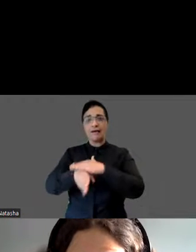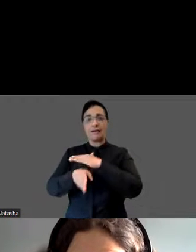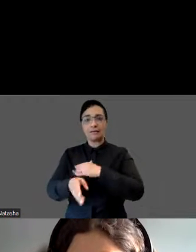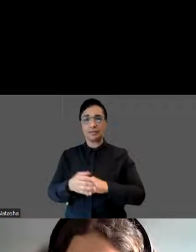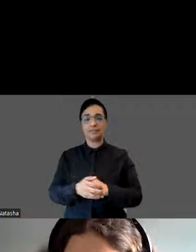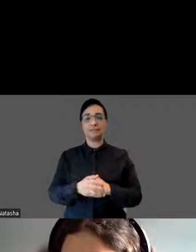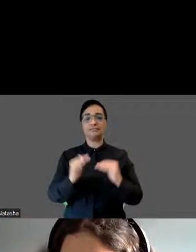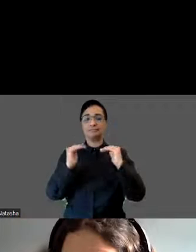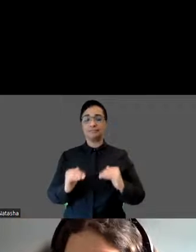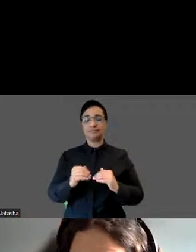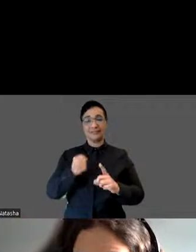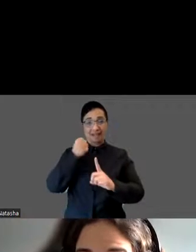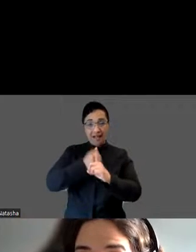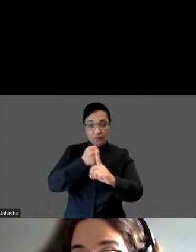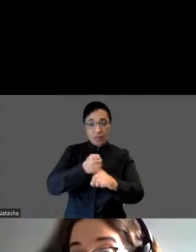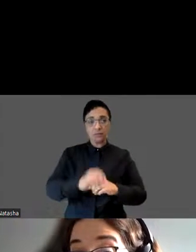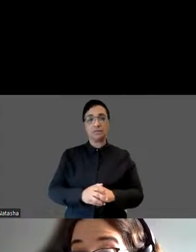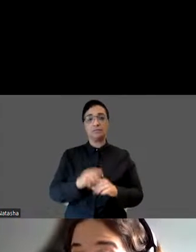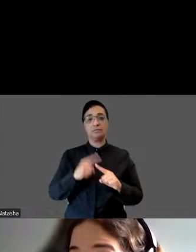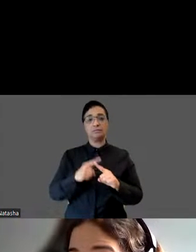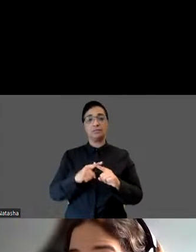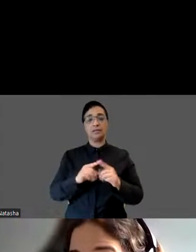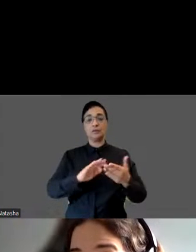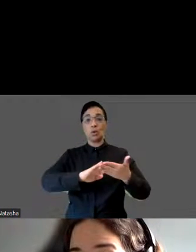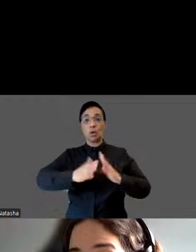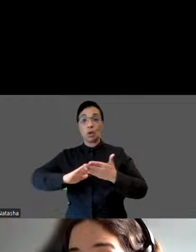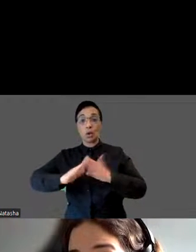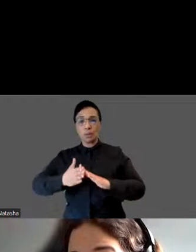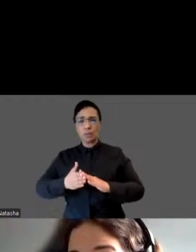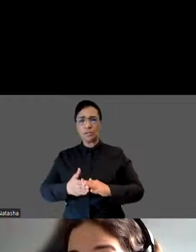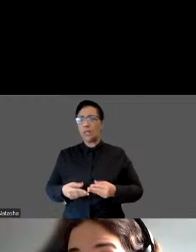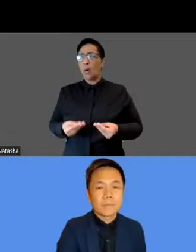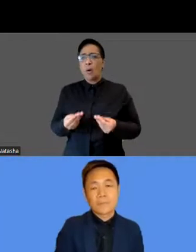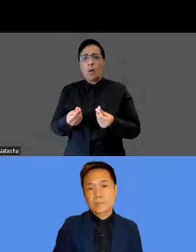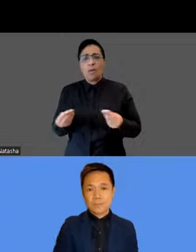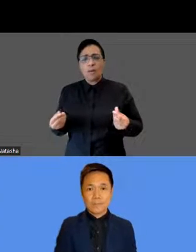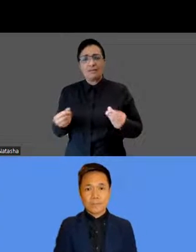The need for community level qualitative data instead of just quantitative data.